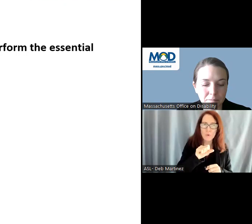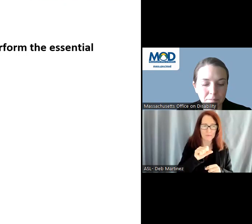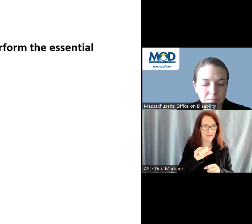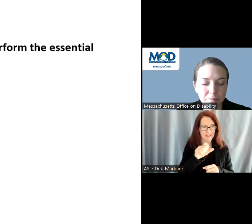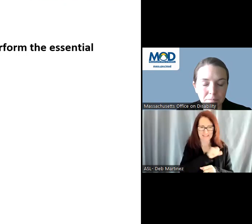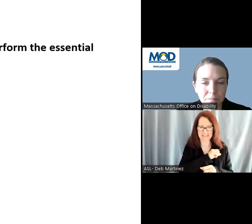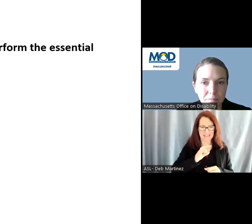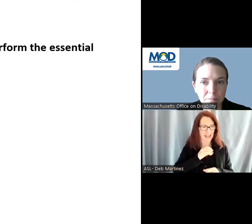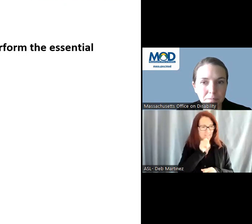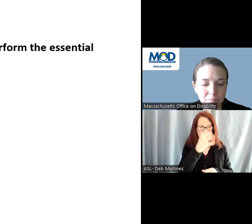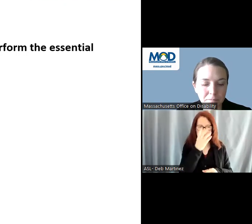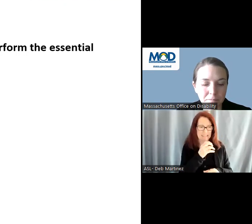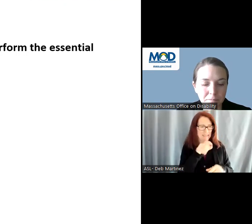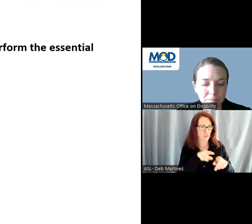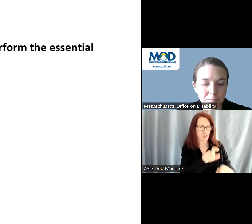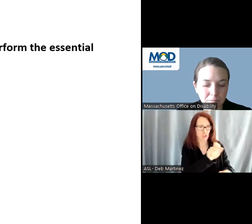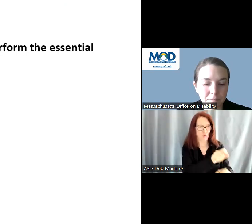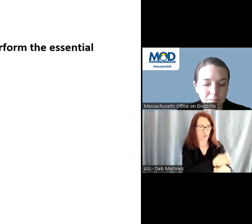to be needed to be performed during the work day.